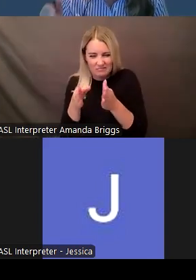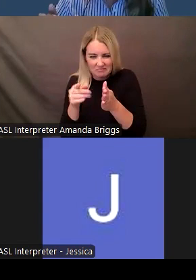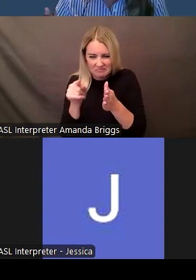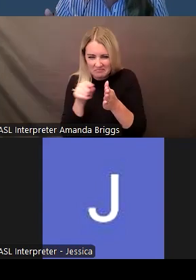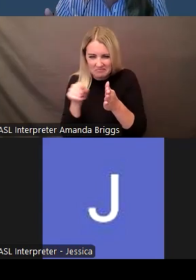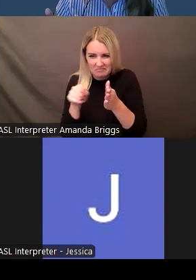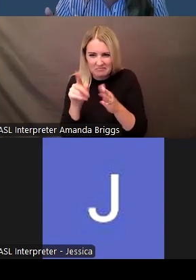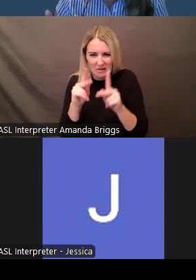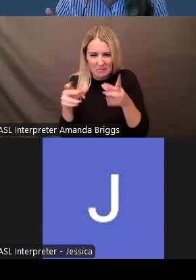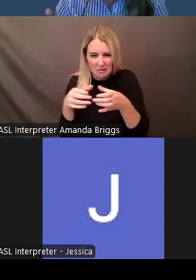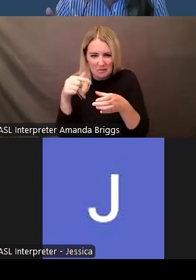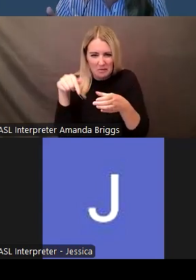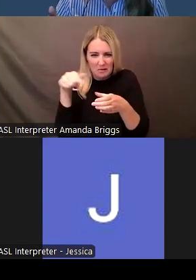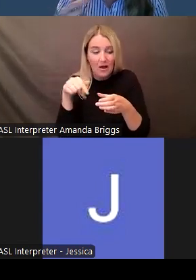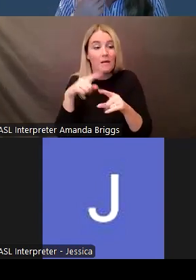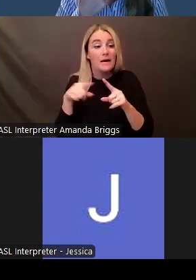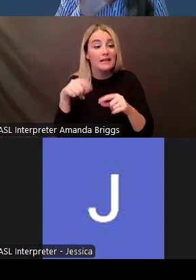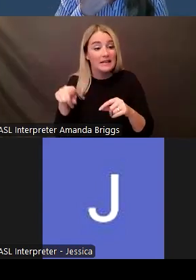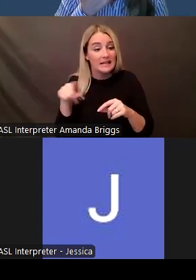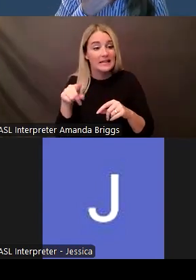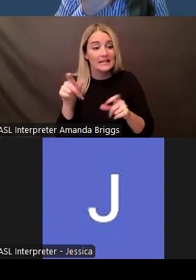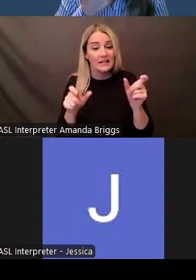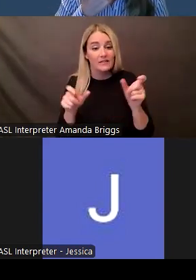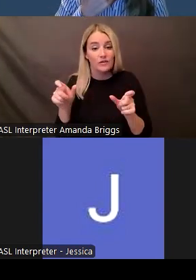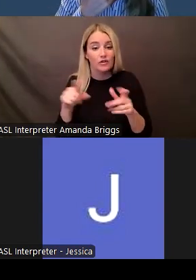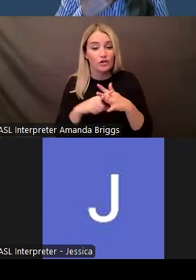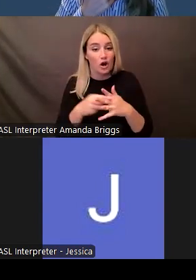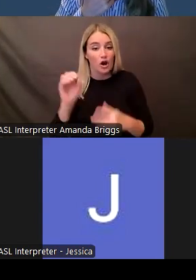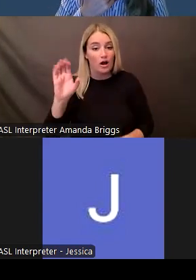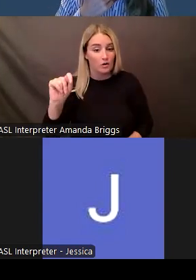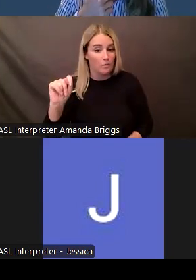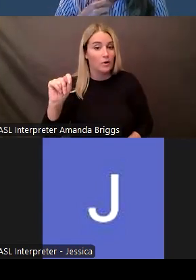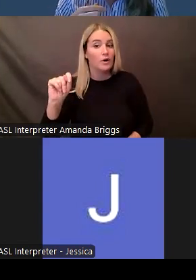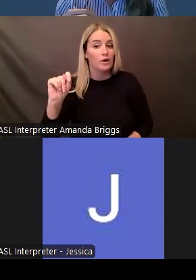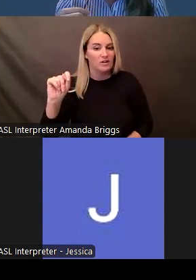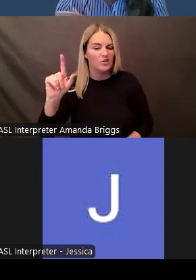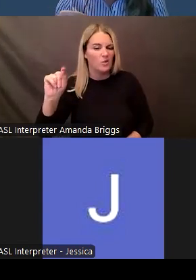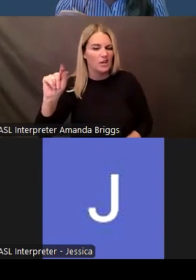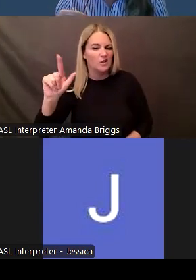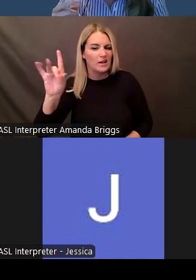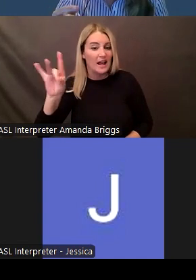But these individuals will, starting in October of 2028, to pay a copay of up